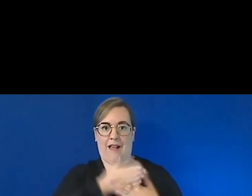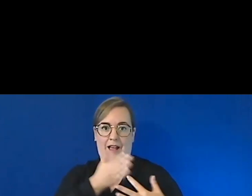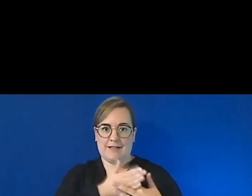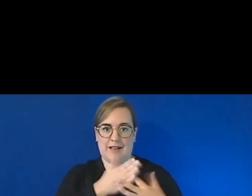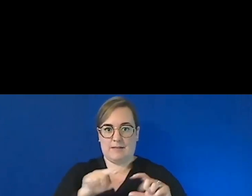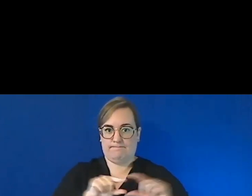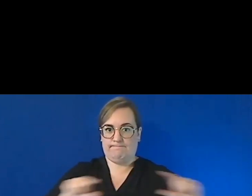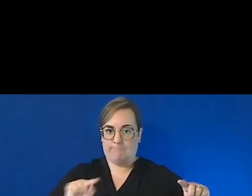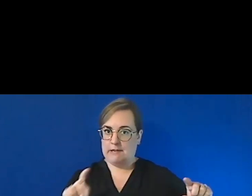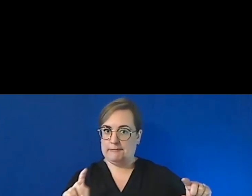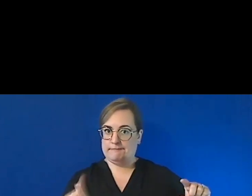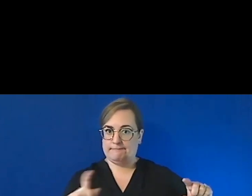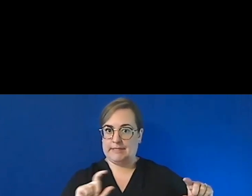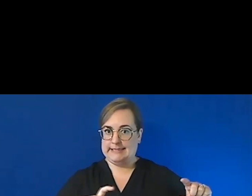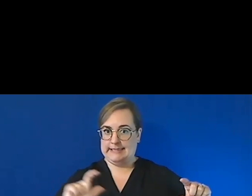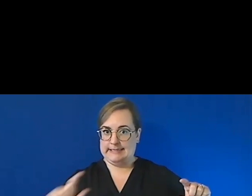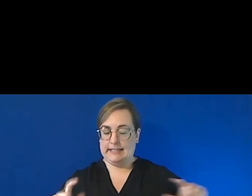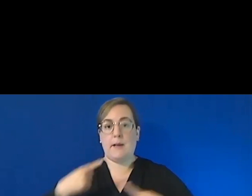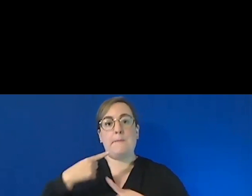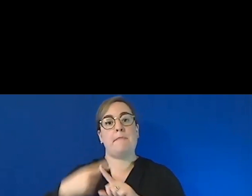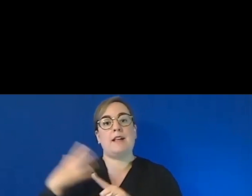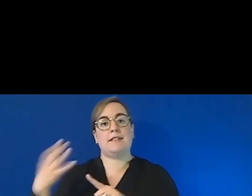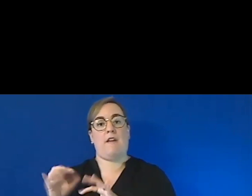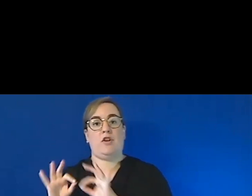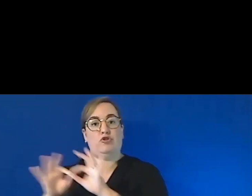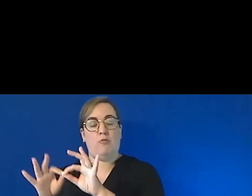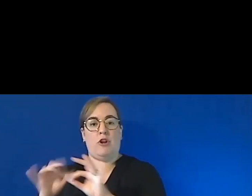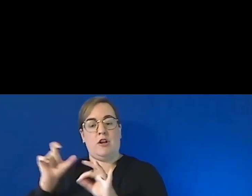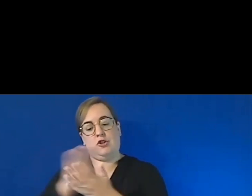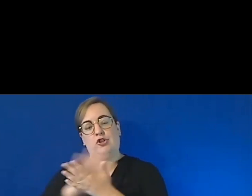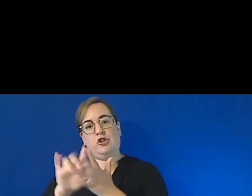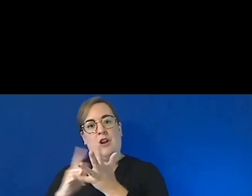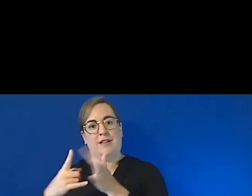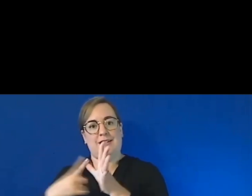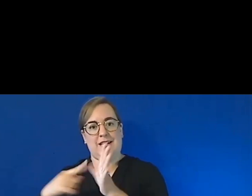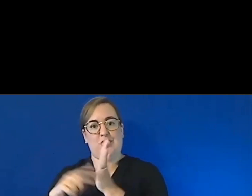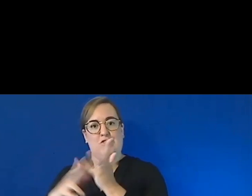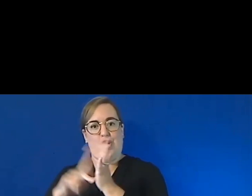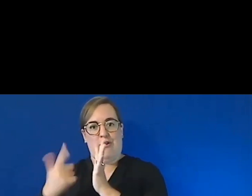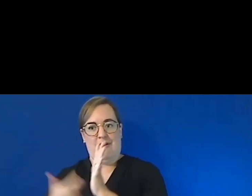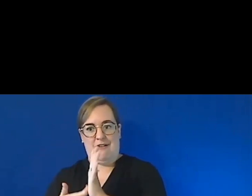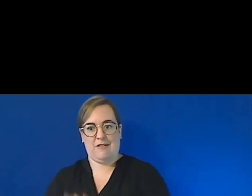and we’re here joined by Chelsea Turner who is providing the Auslan interpretation. Throughout